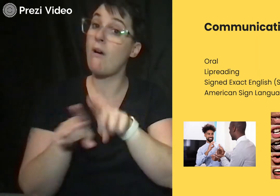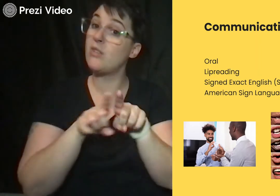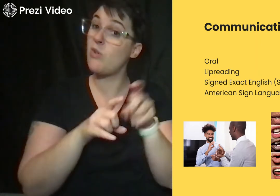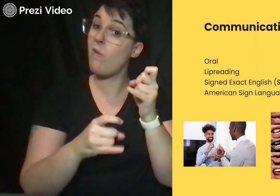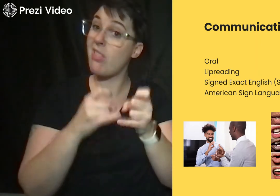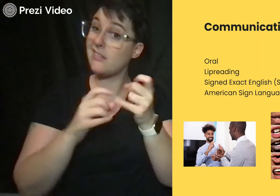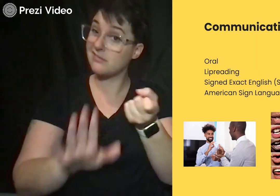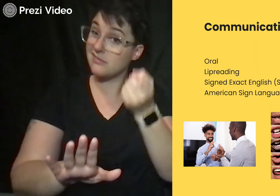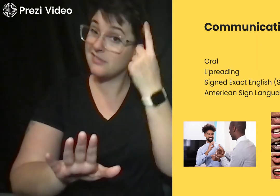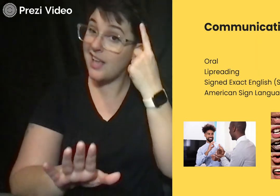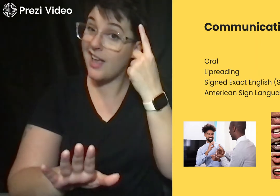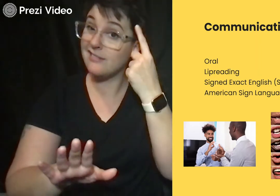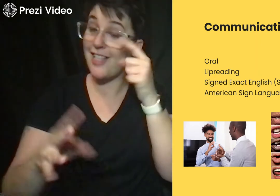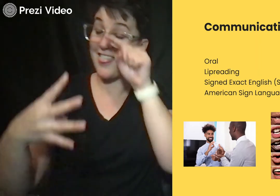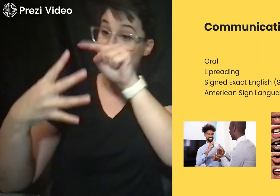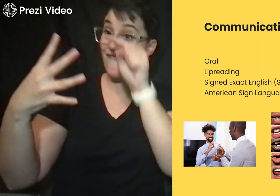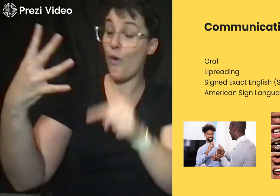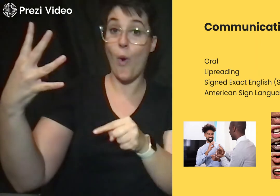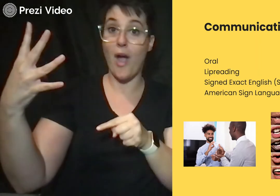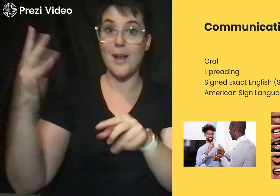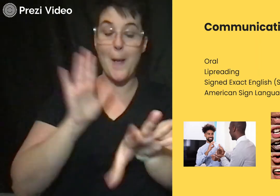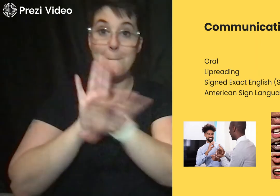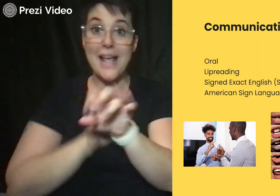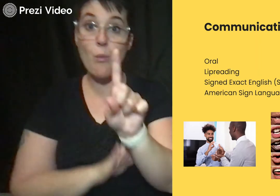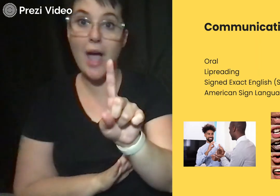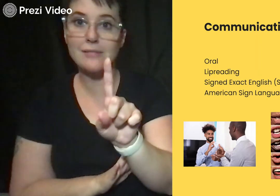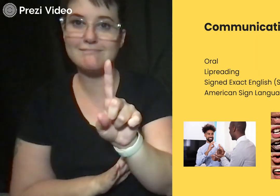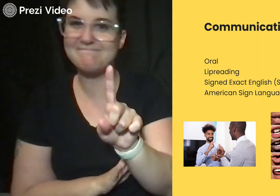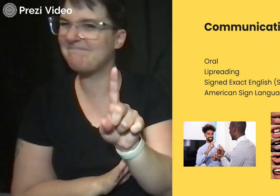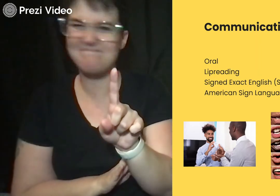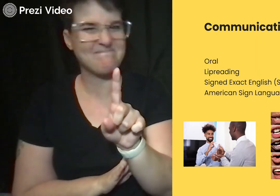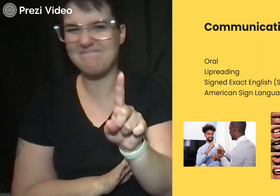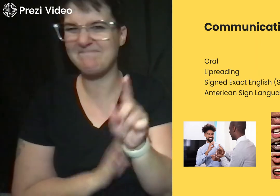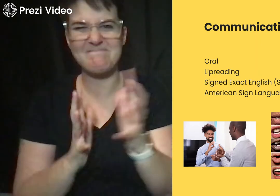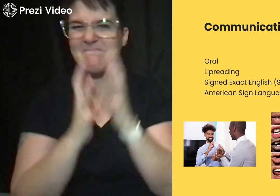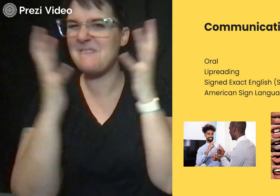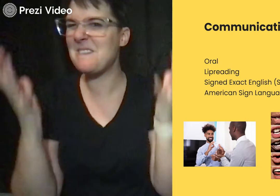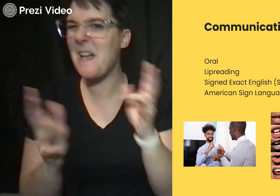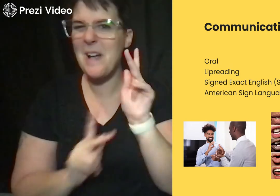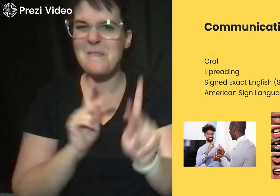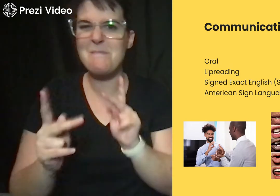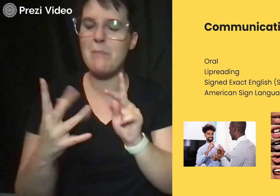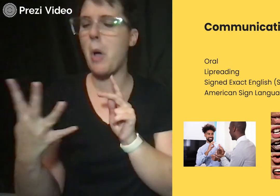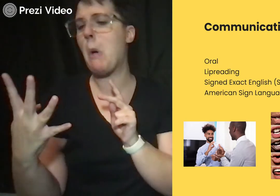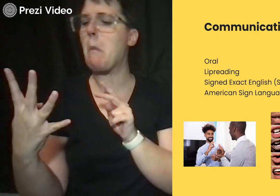Notably, not all DHH people use just one of these methods.